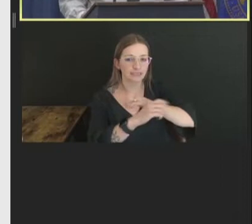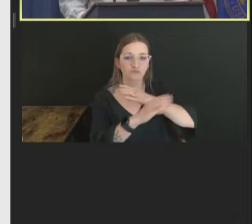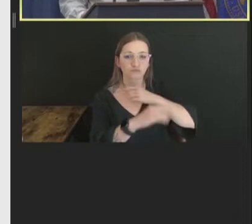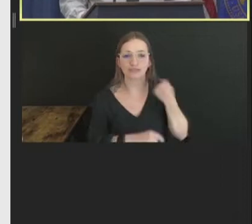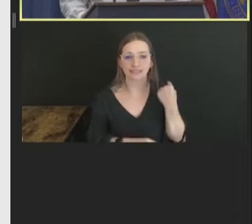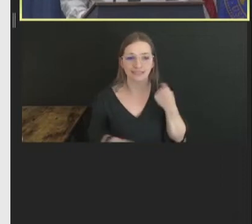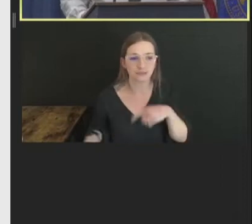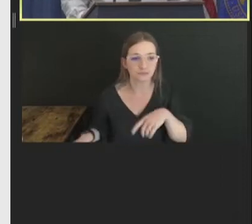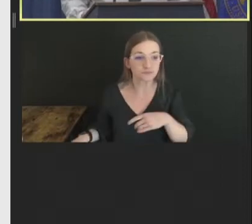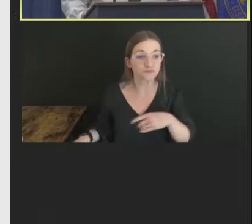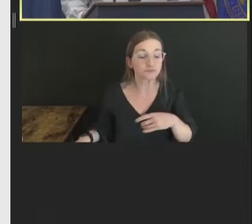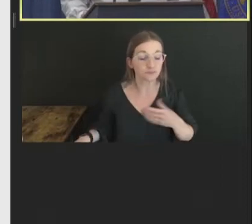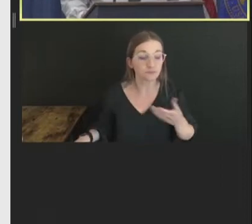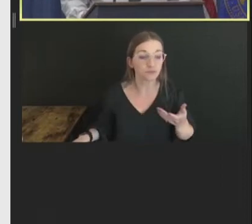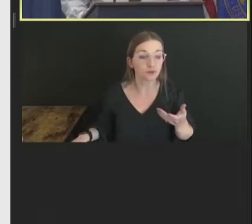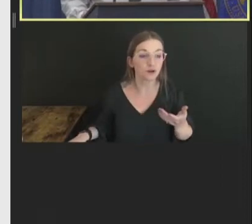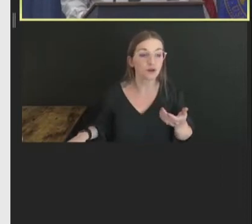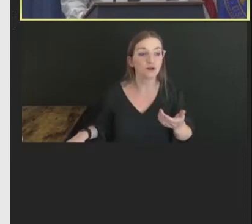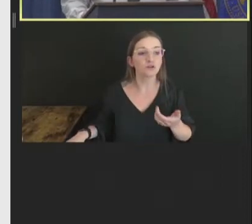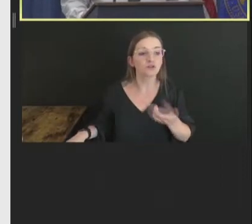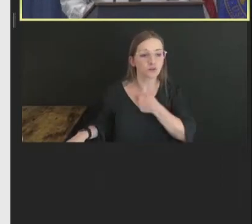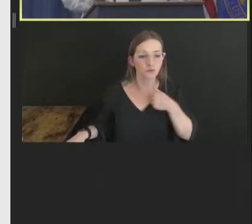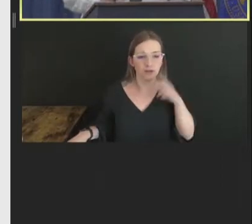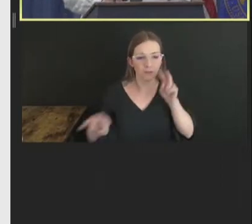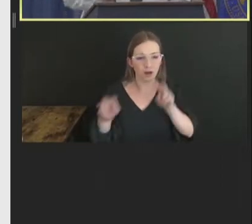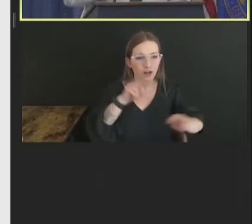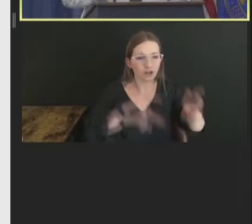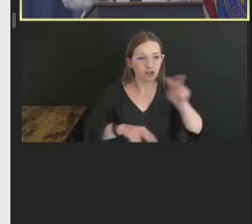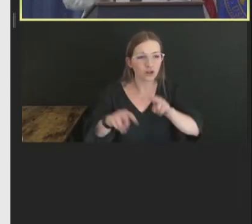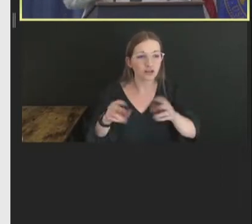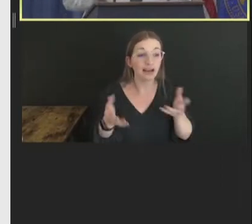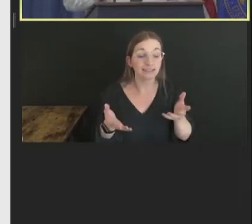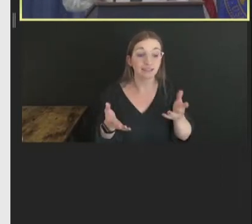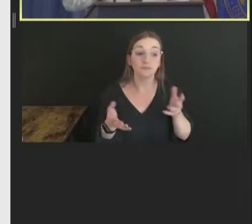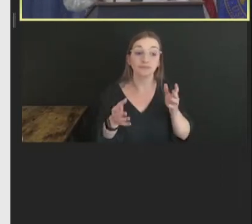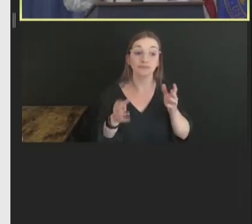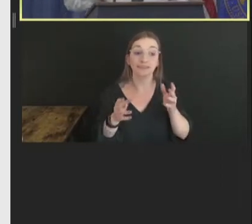as the lack of immunity in some populations. Immunizing people with preexisting immunity,